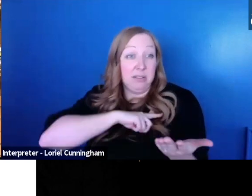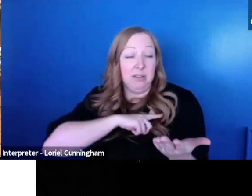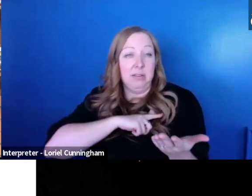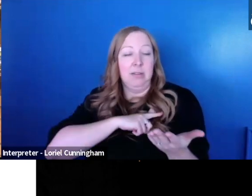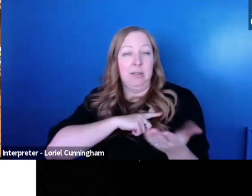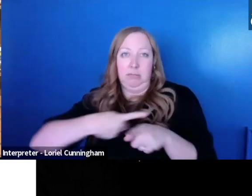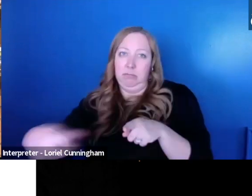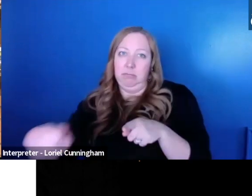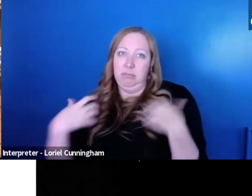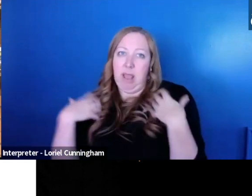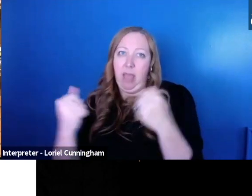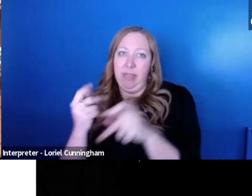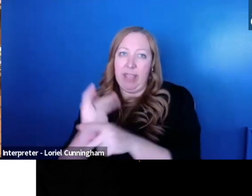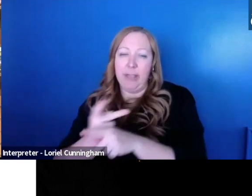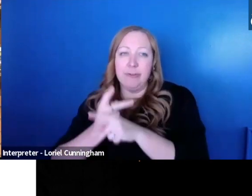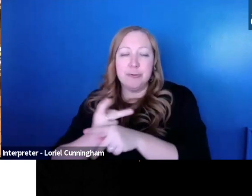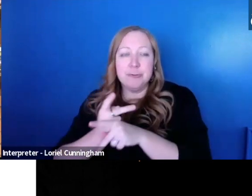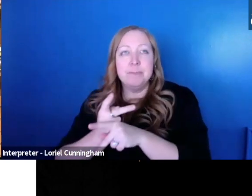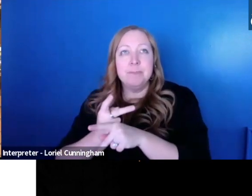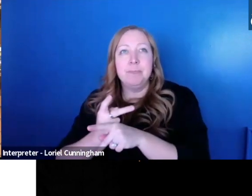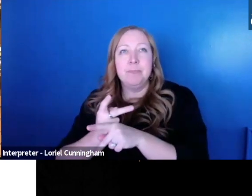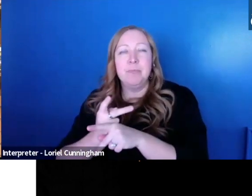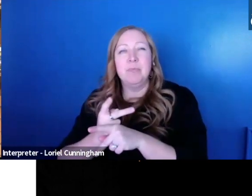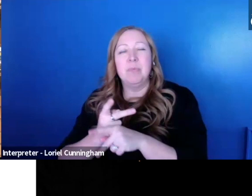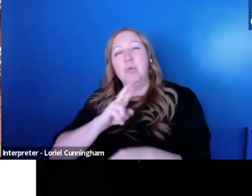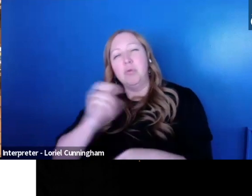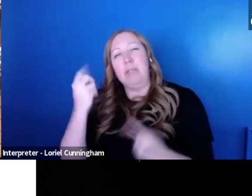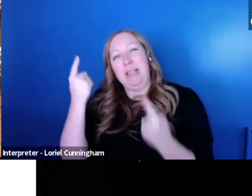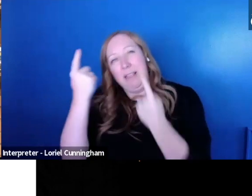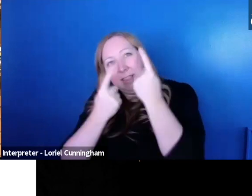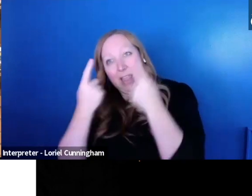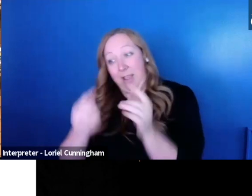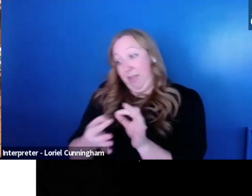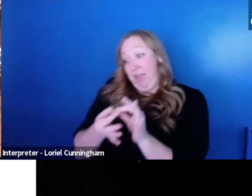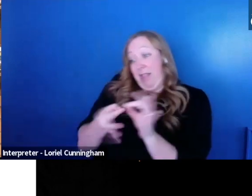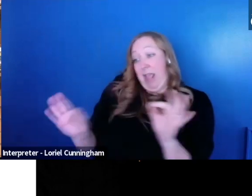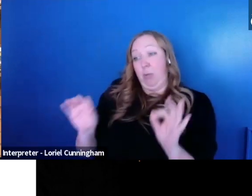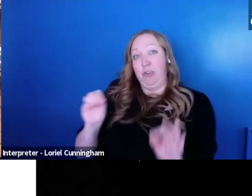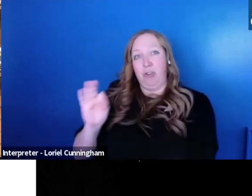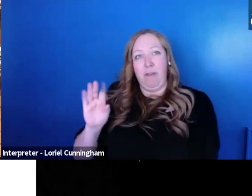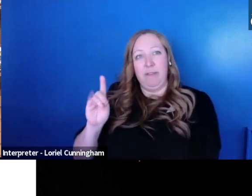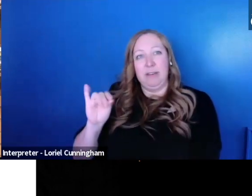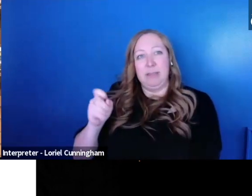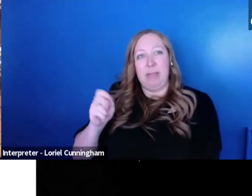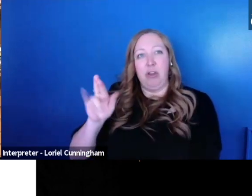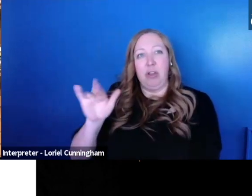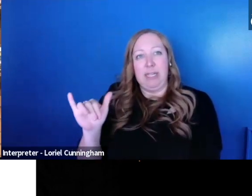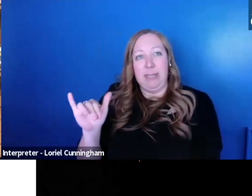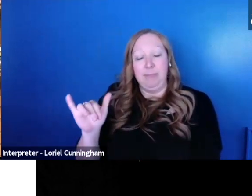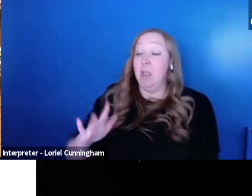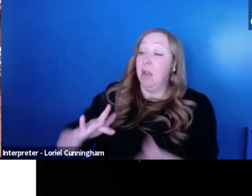is to rethink the language of the disparities in the first place. We tend to use this in the biomedical sciences a lot to talk about disparities when we're talking about certain